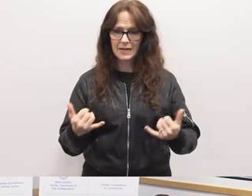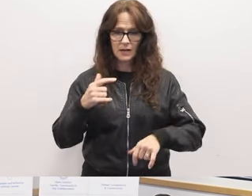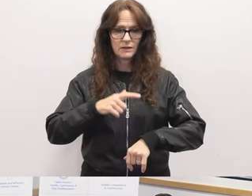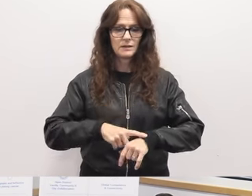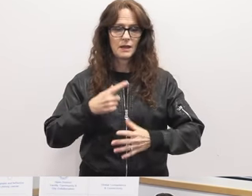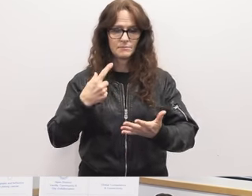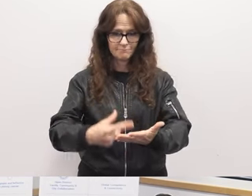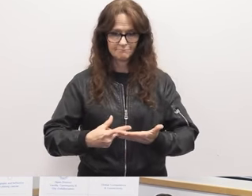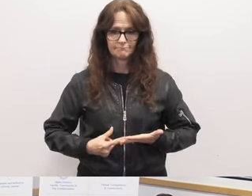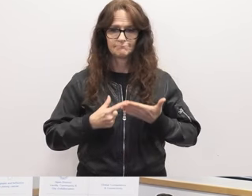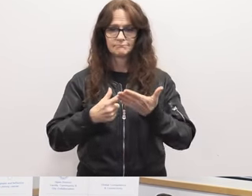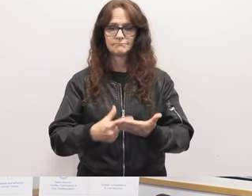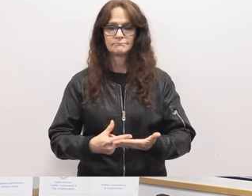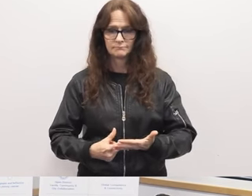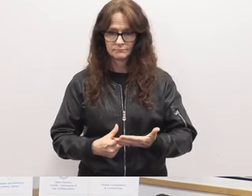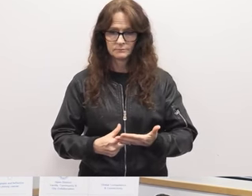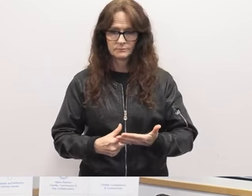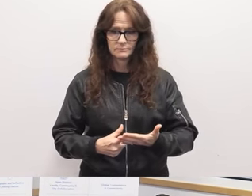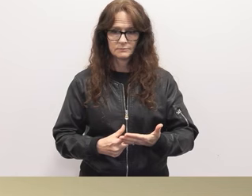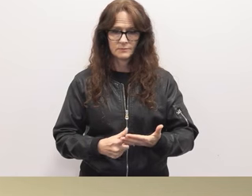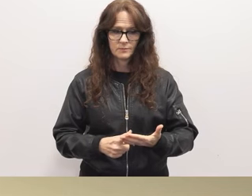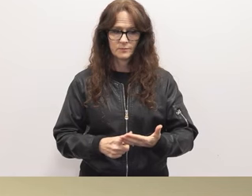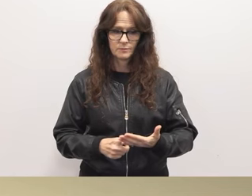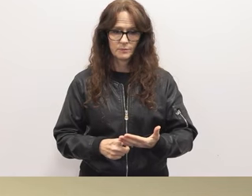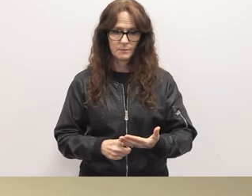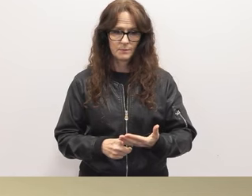on the potential for your goal number three.